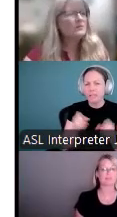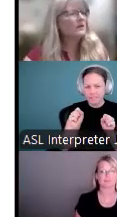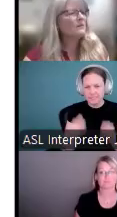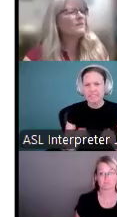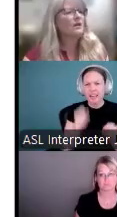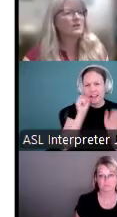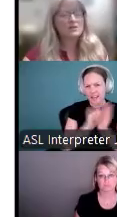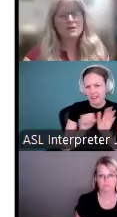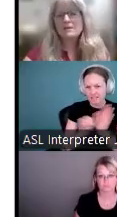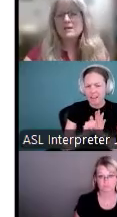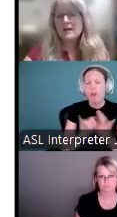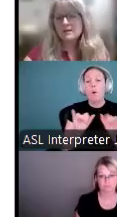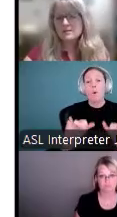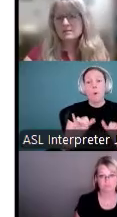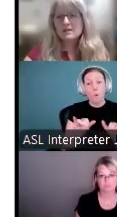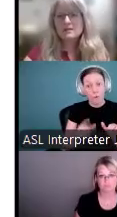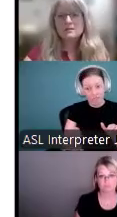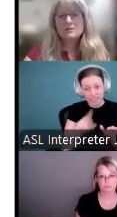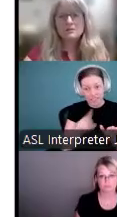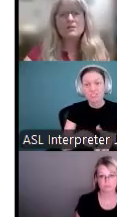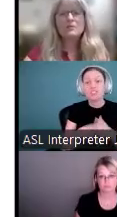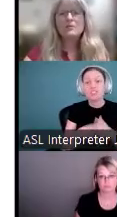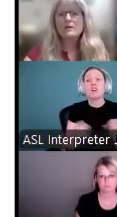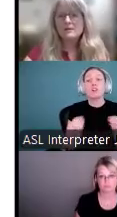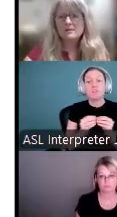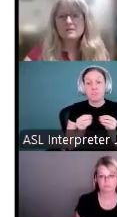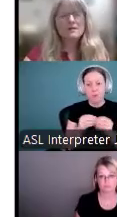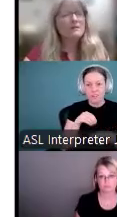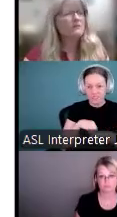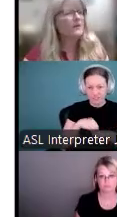Oh, yes, they are starting to have some internal awareness of